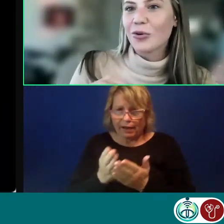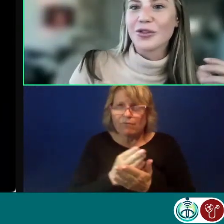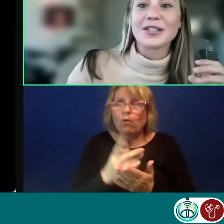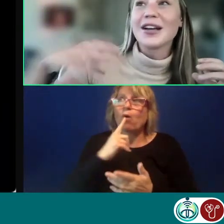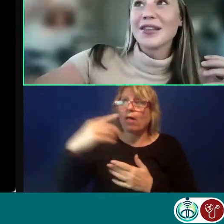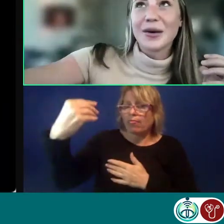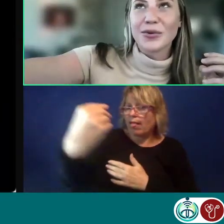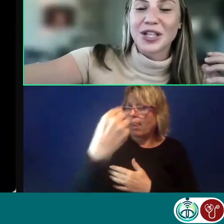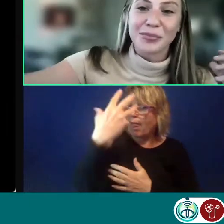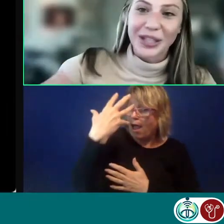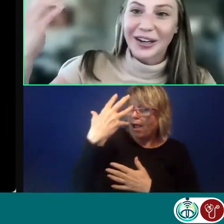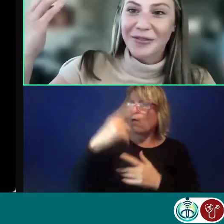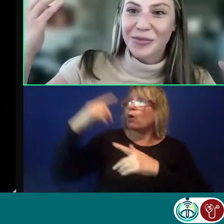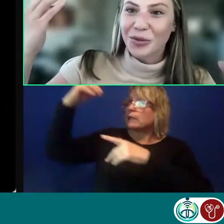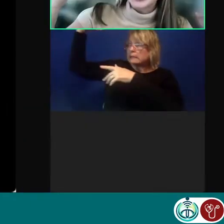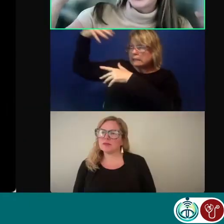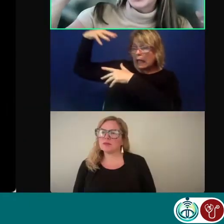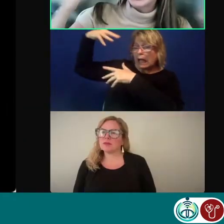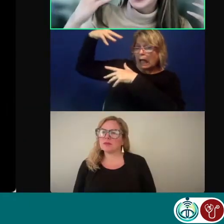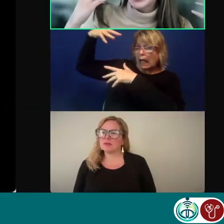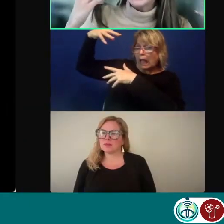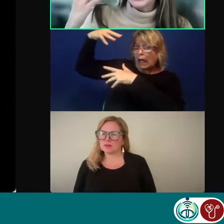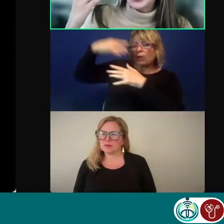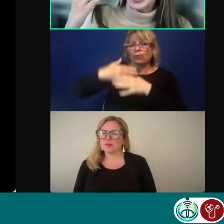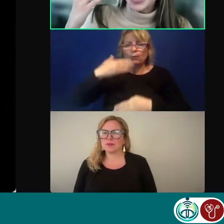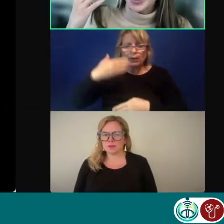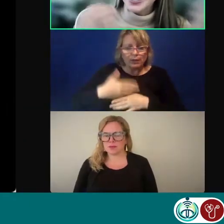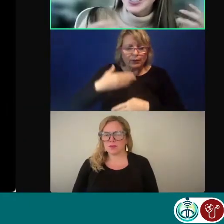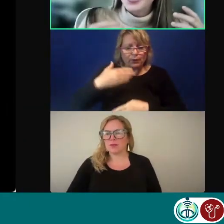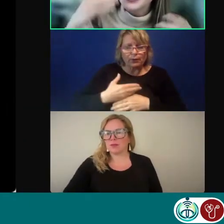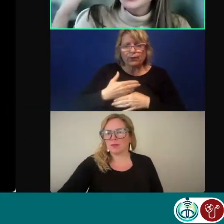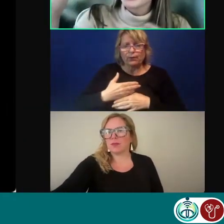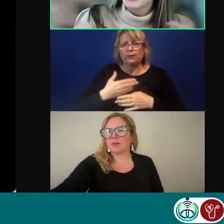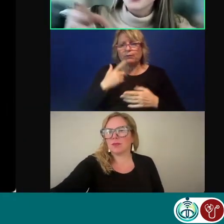or the sun that won't stop blaring from the window that's looking at me right now. These are all